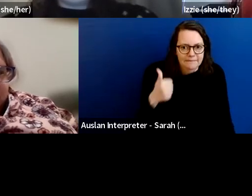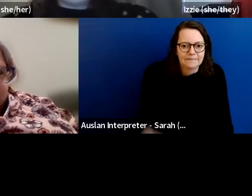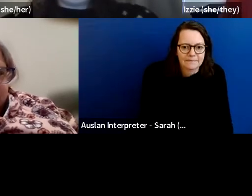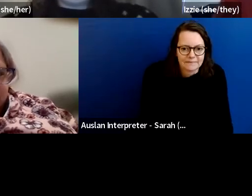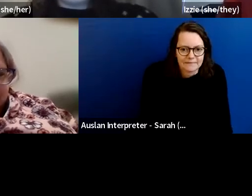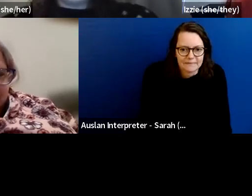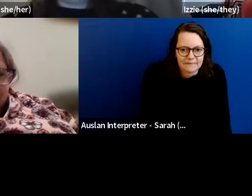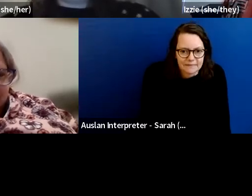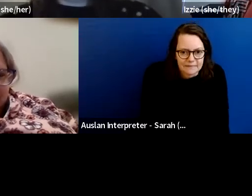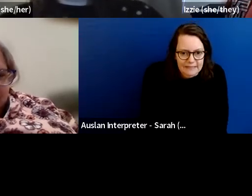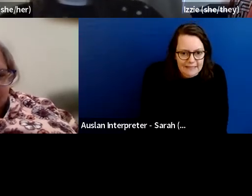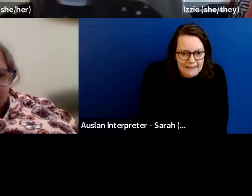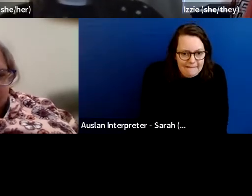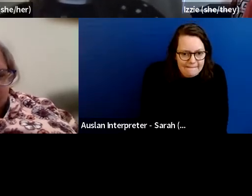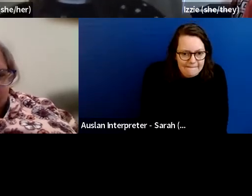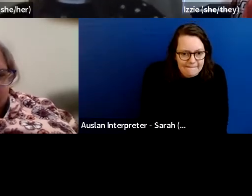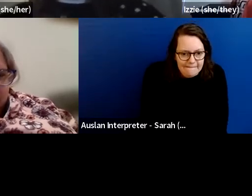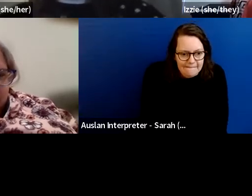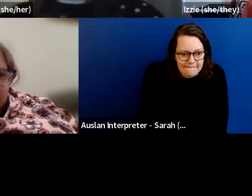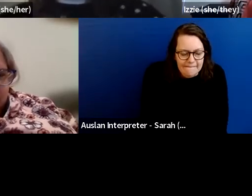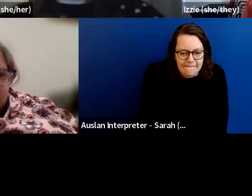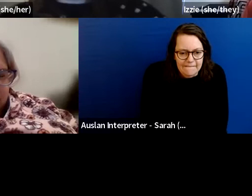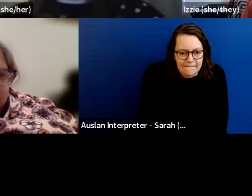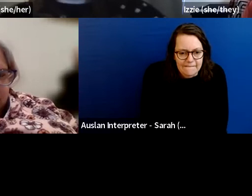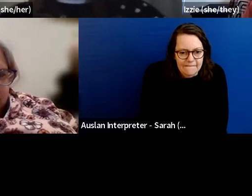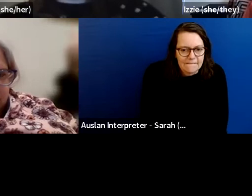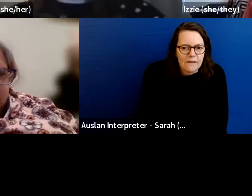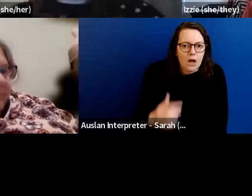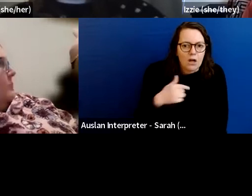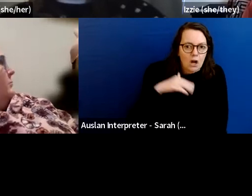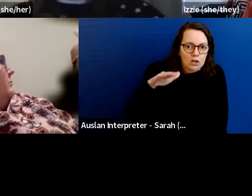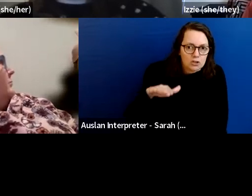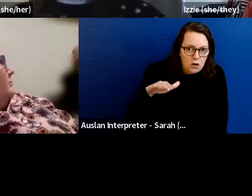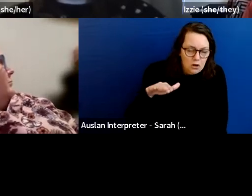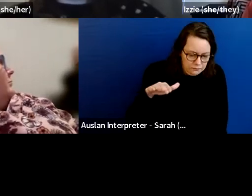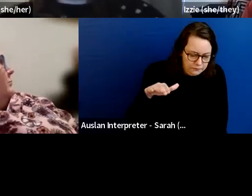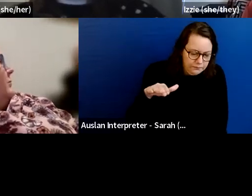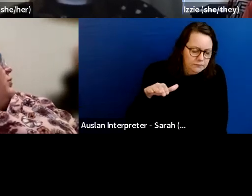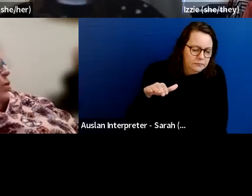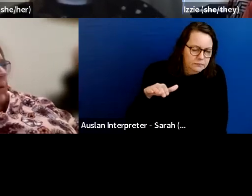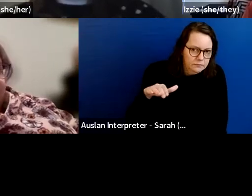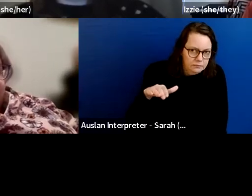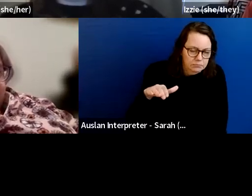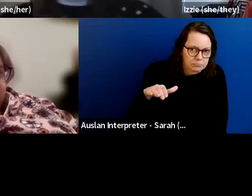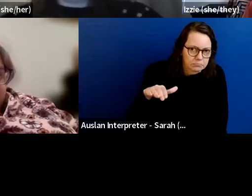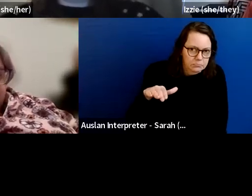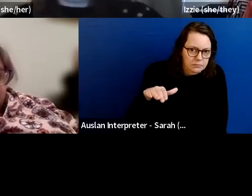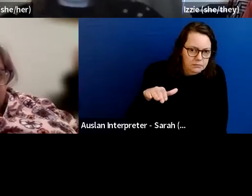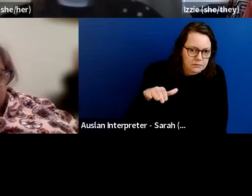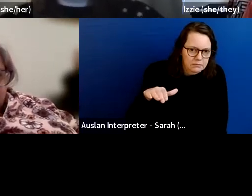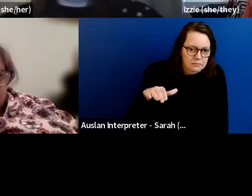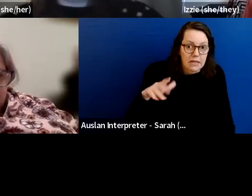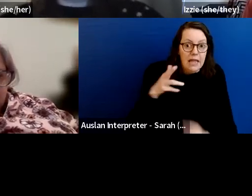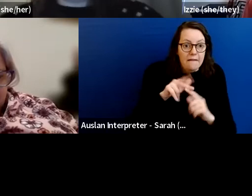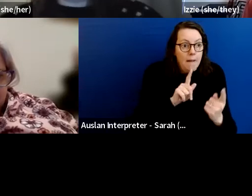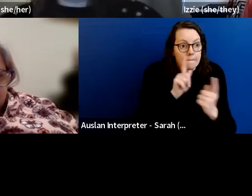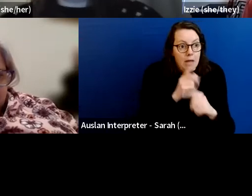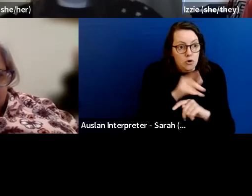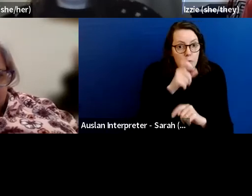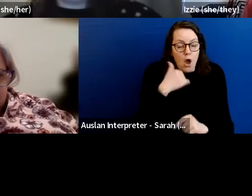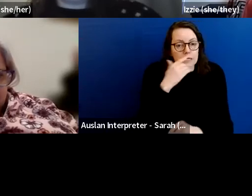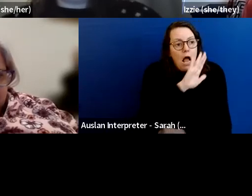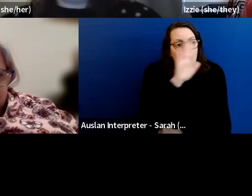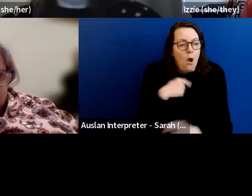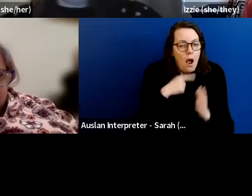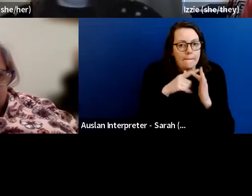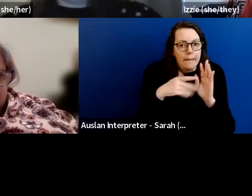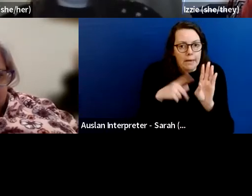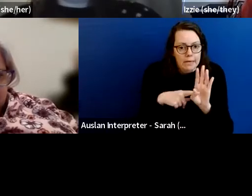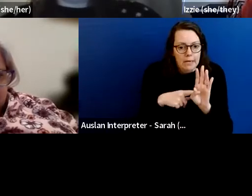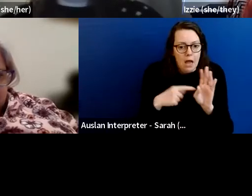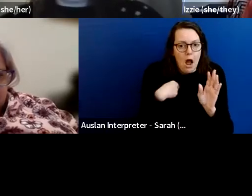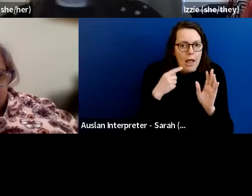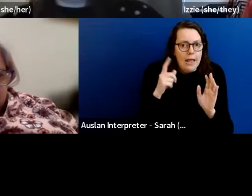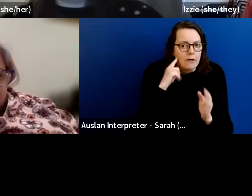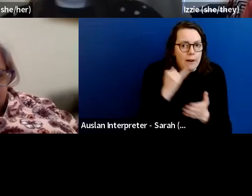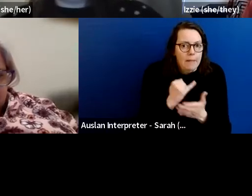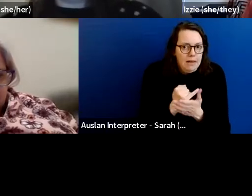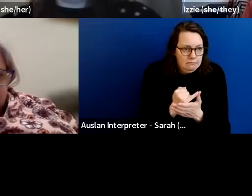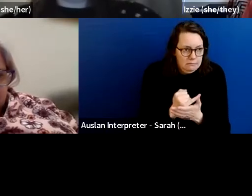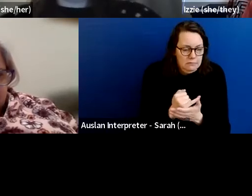Thanks Emily. Um, so, as a child, I basically I started the same sentence if I met anyone know I basically said Hi, I'm Emily, and I'm hearing impaired.